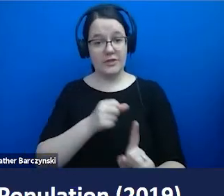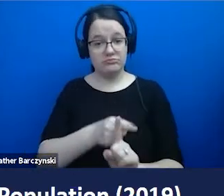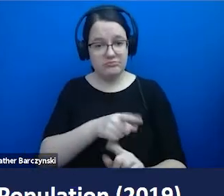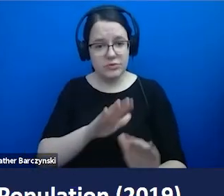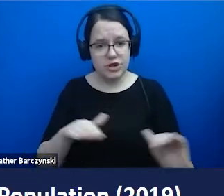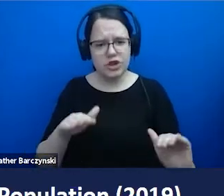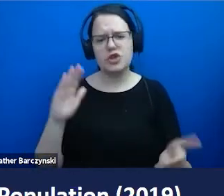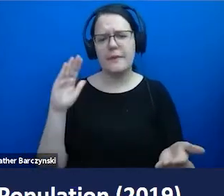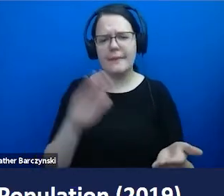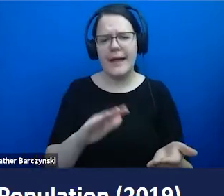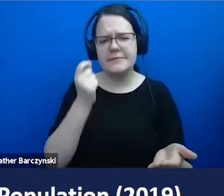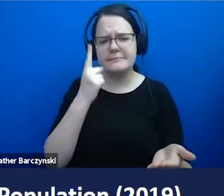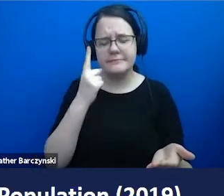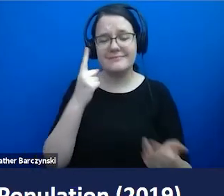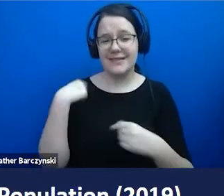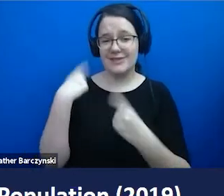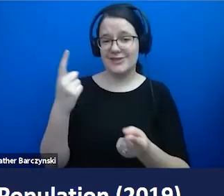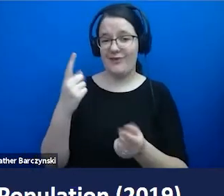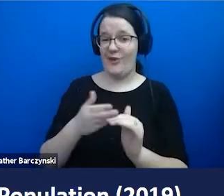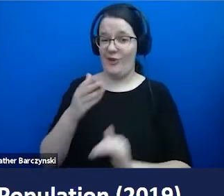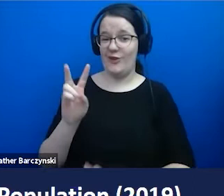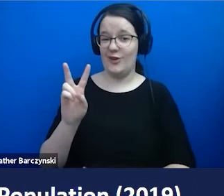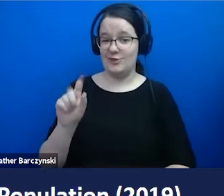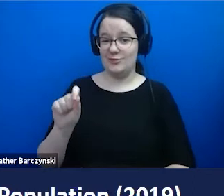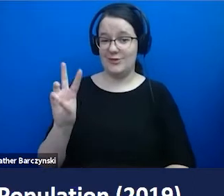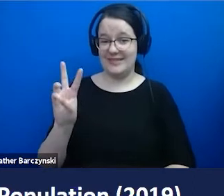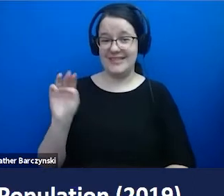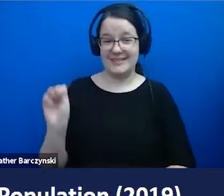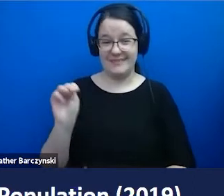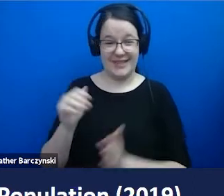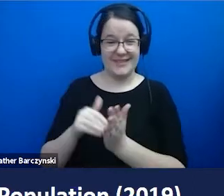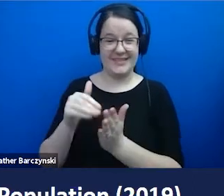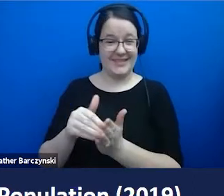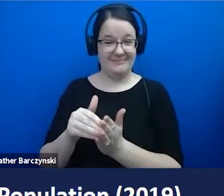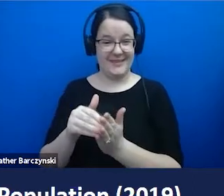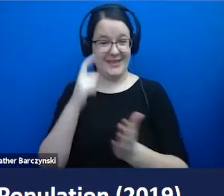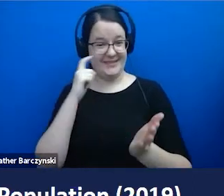been over 2.6 million cases of co-infection identified in children in the united states